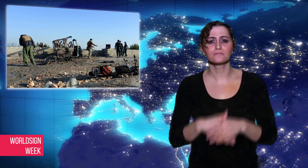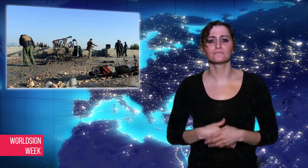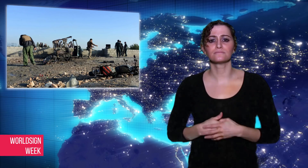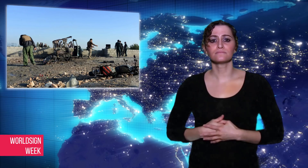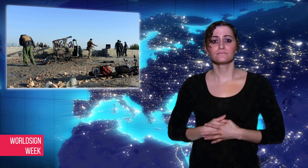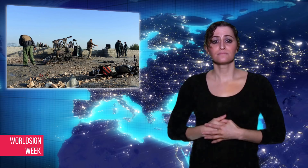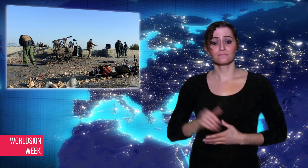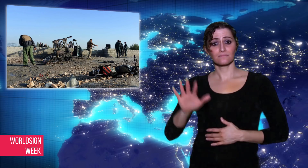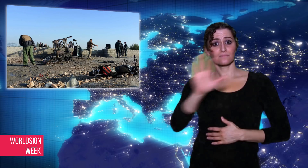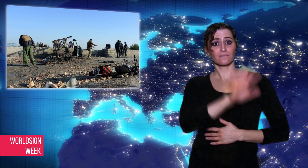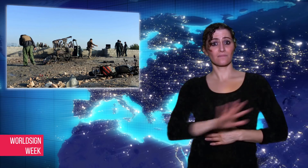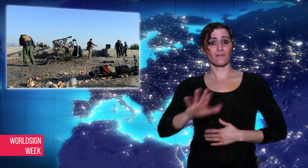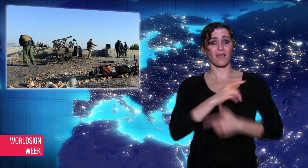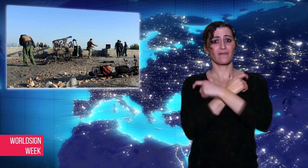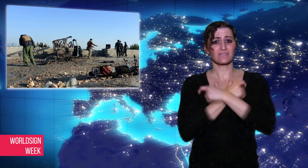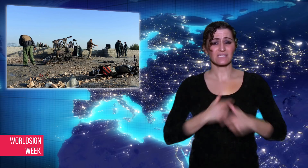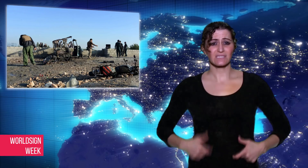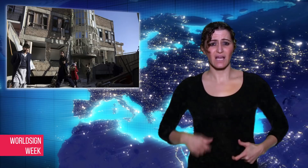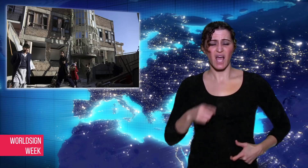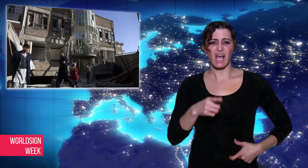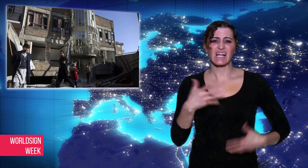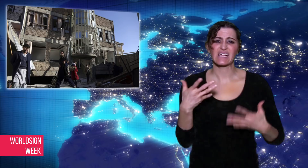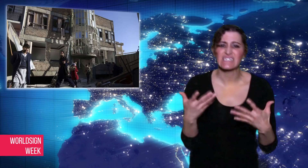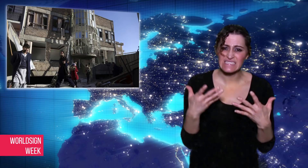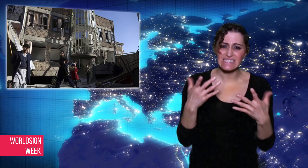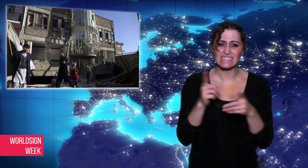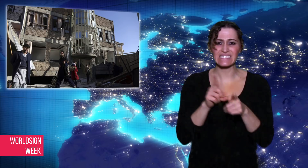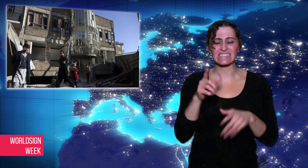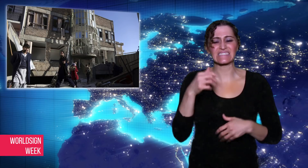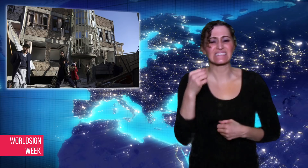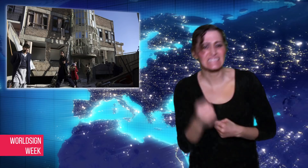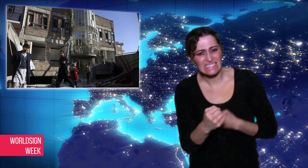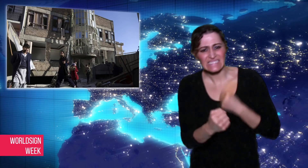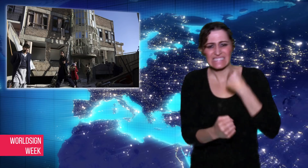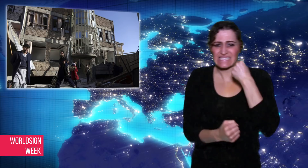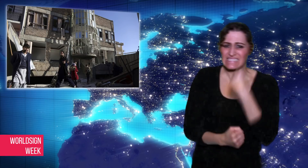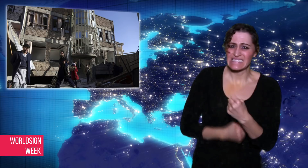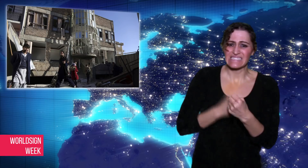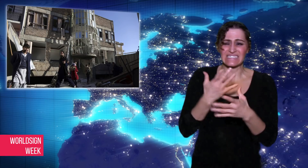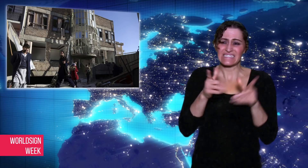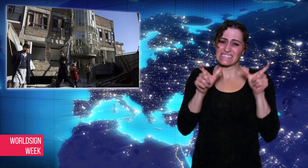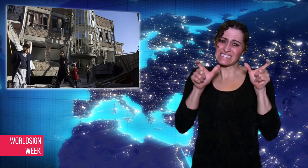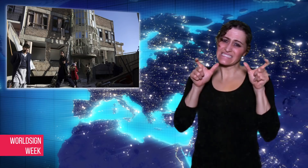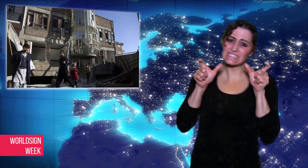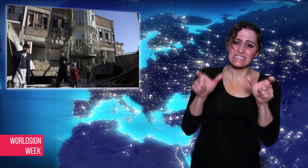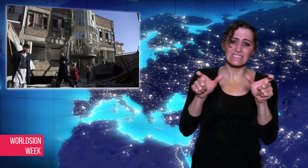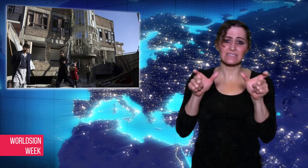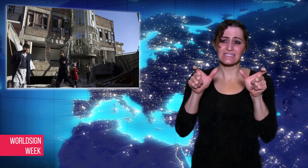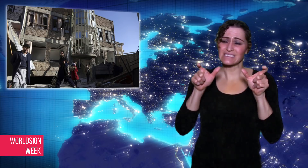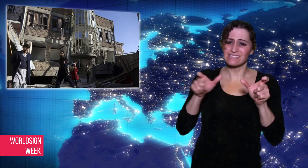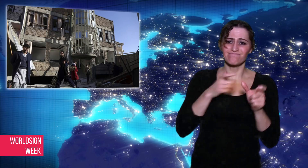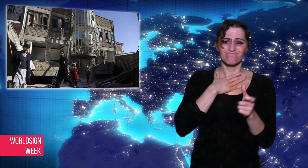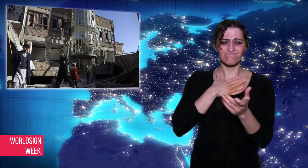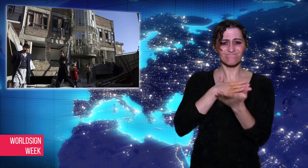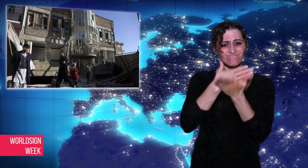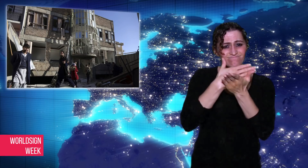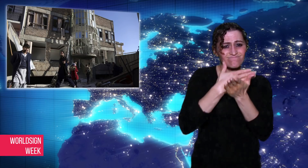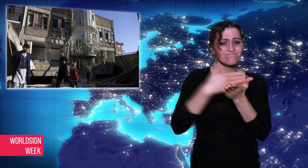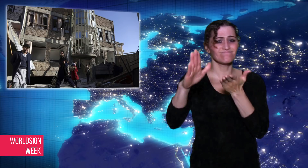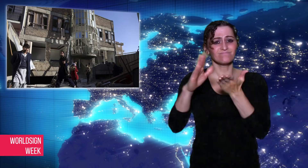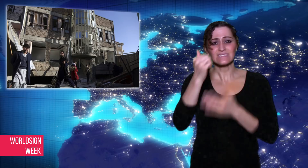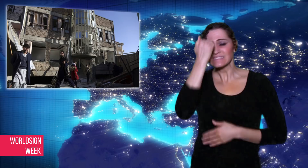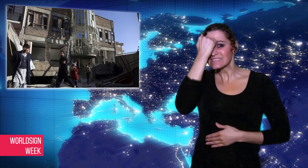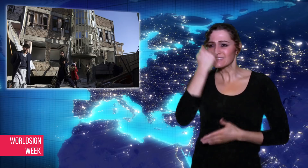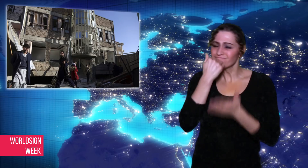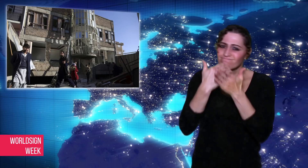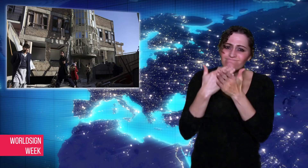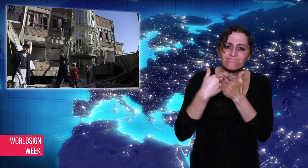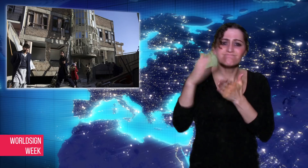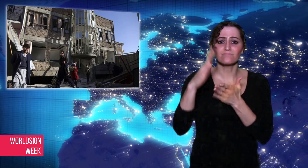The country has struggled to fend off